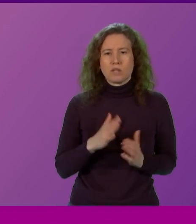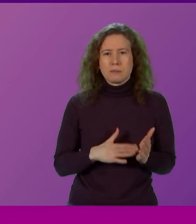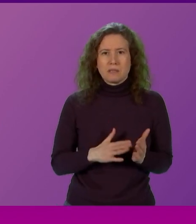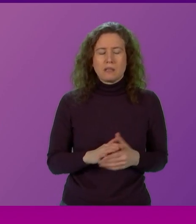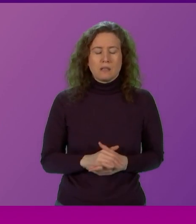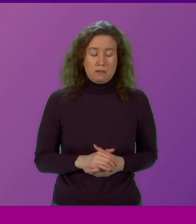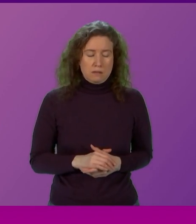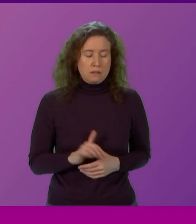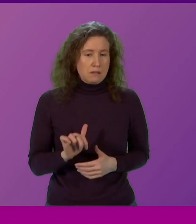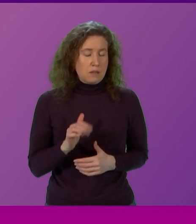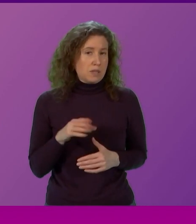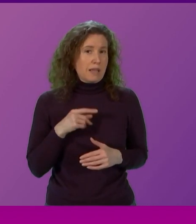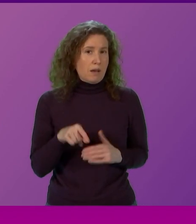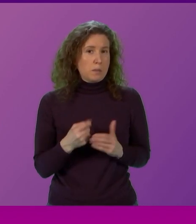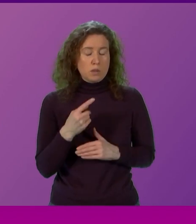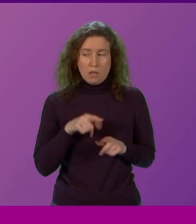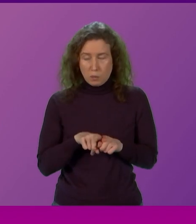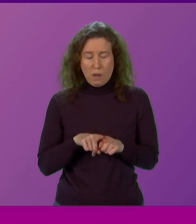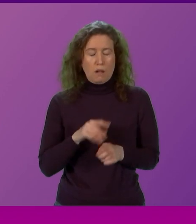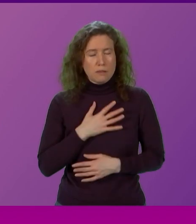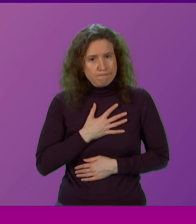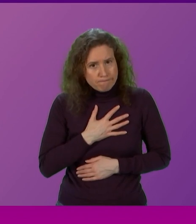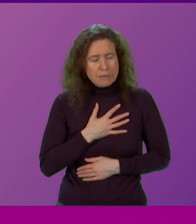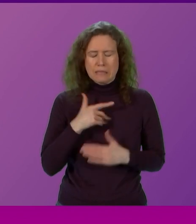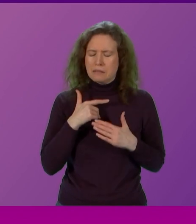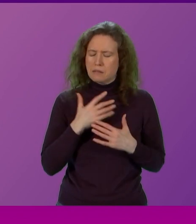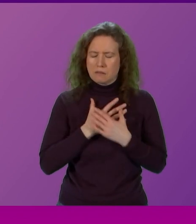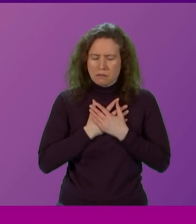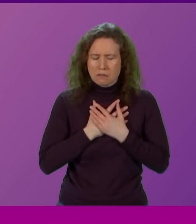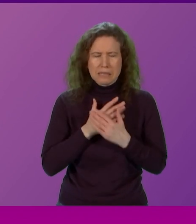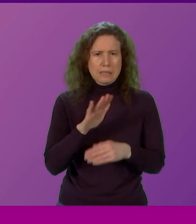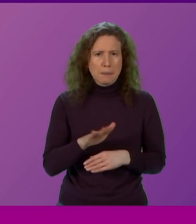I extend my deepest sympathies to the family of the individual who, sadly, passed away